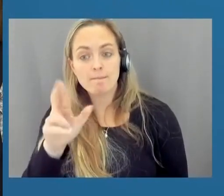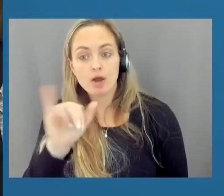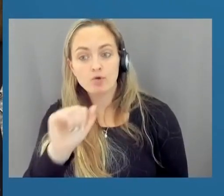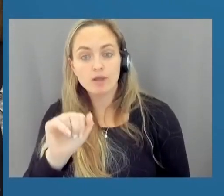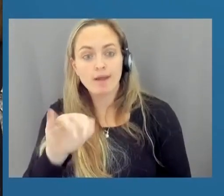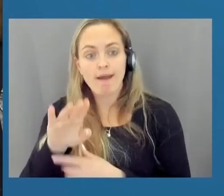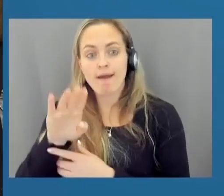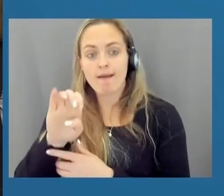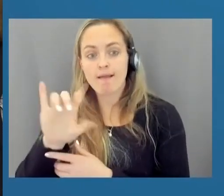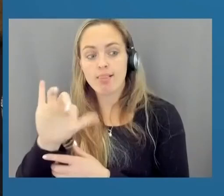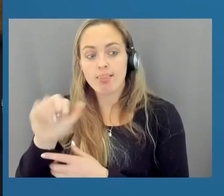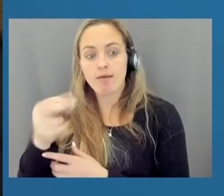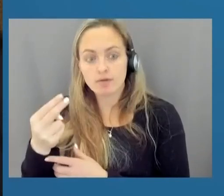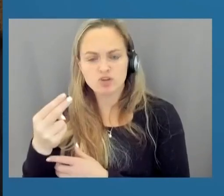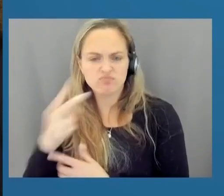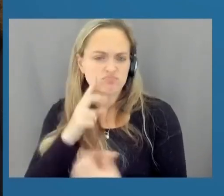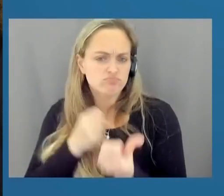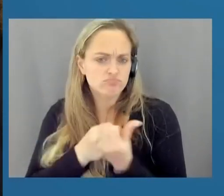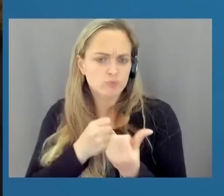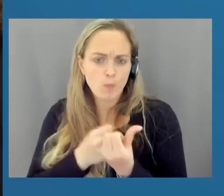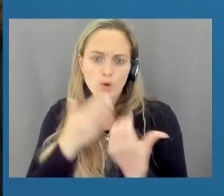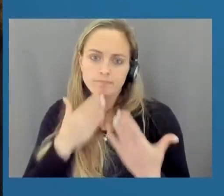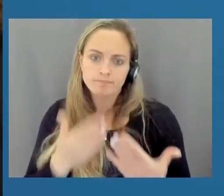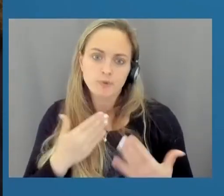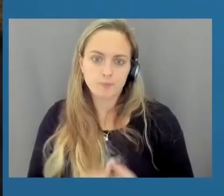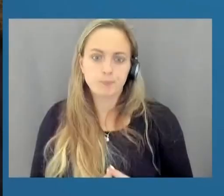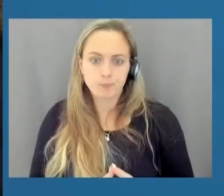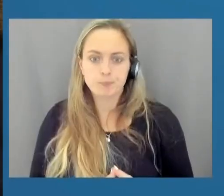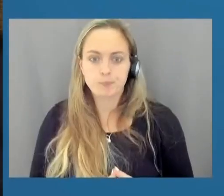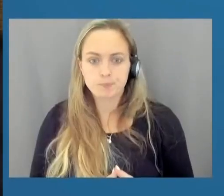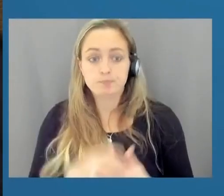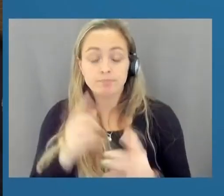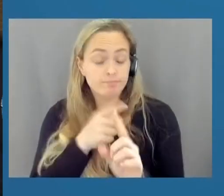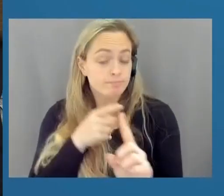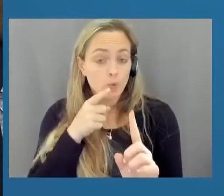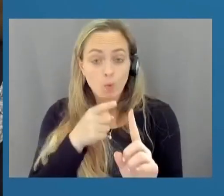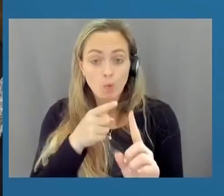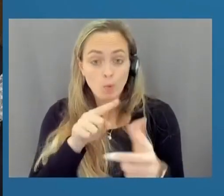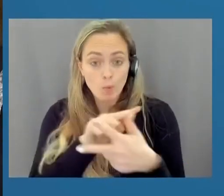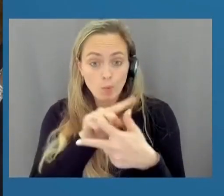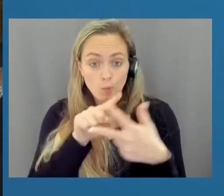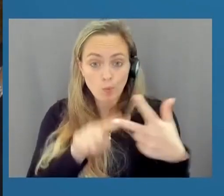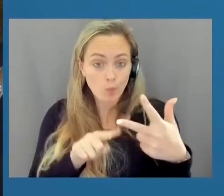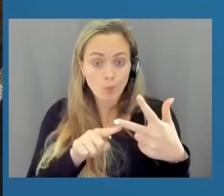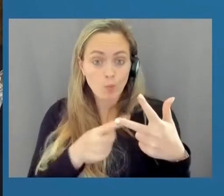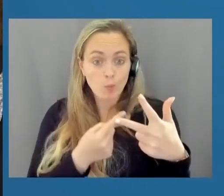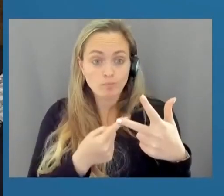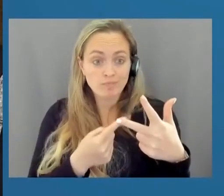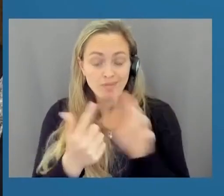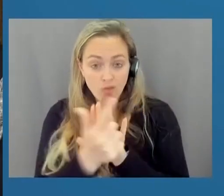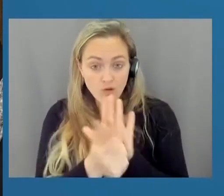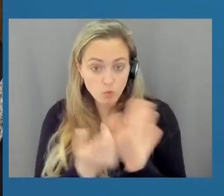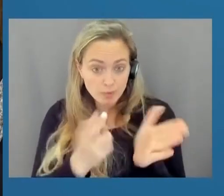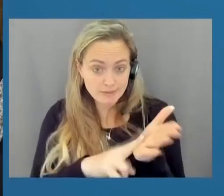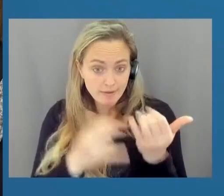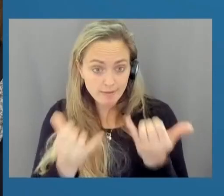I appreciate their support as well. So bottom line is the three pieces of legislation I'll be signing today with my colleagues.